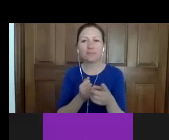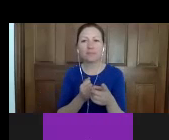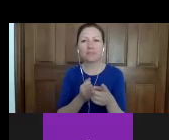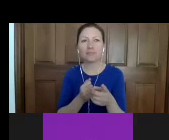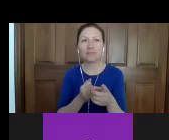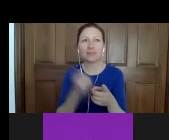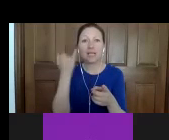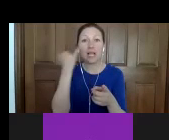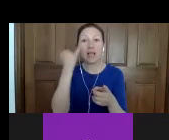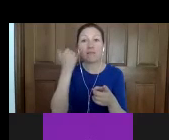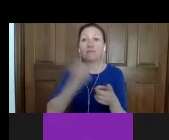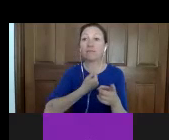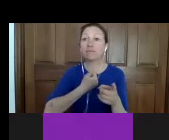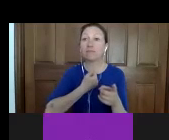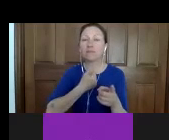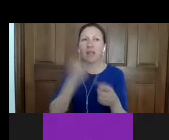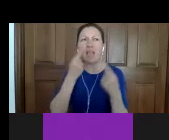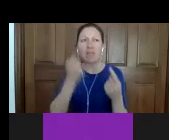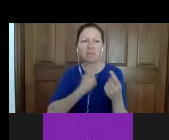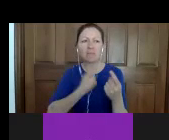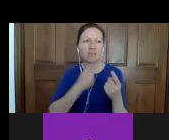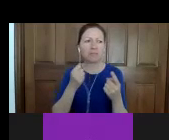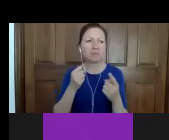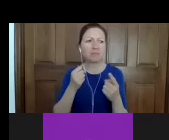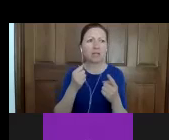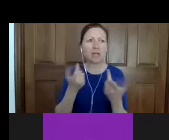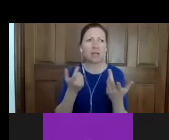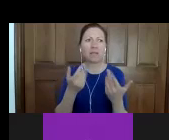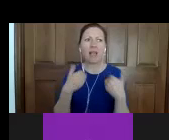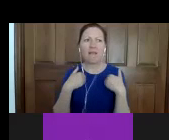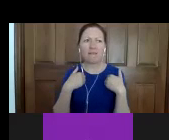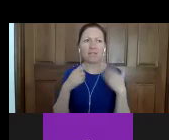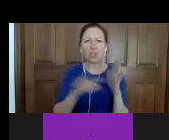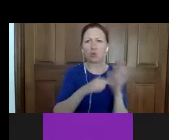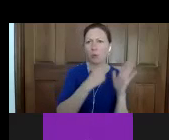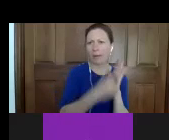during the interview process, great telephone interview and I was qualified but asked about